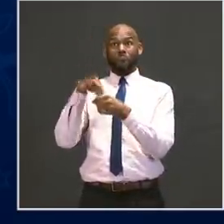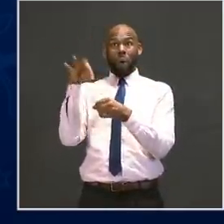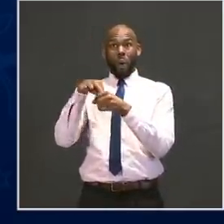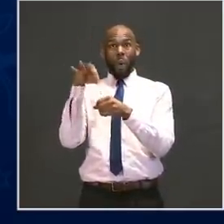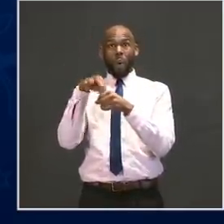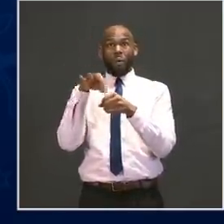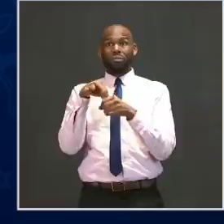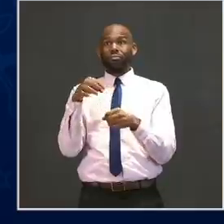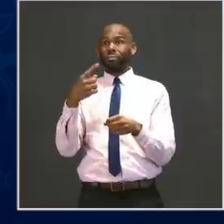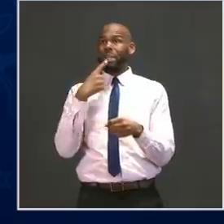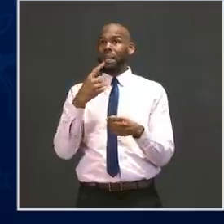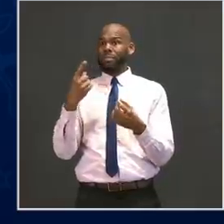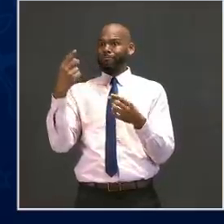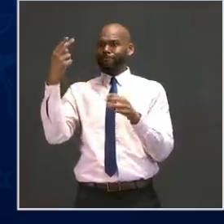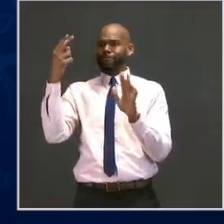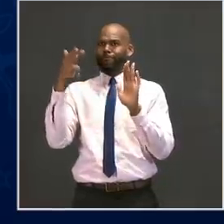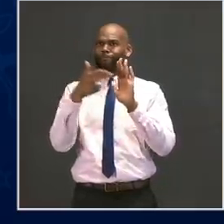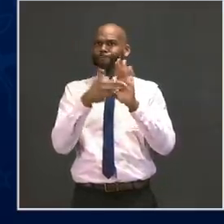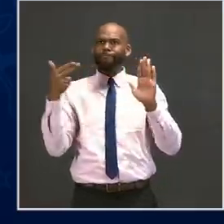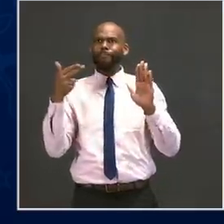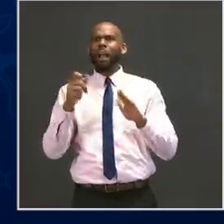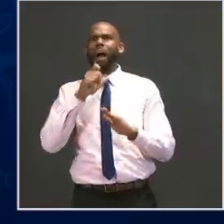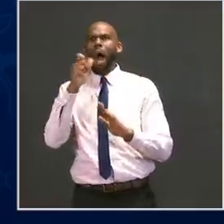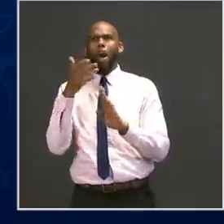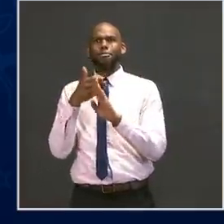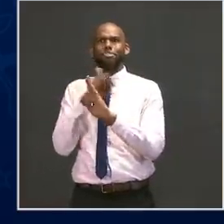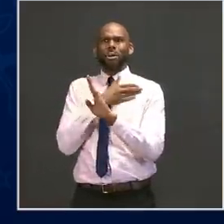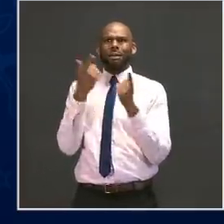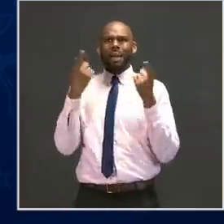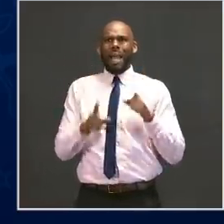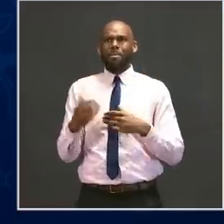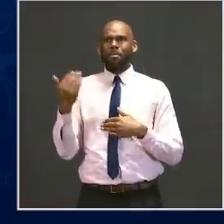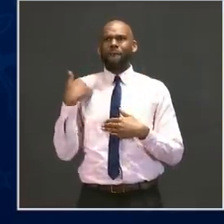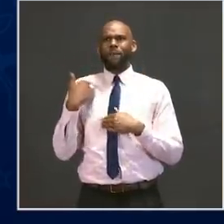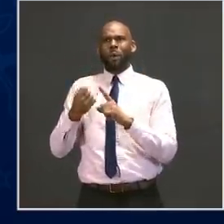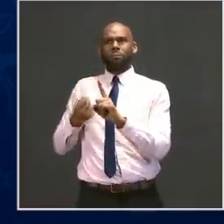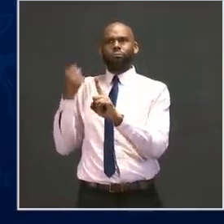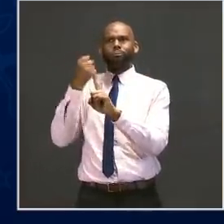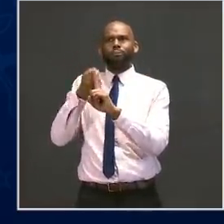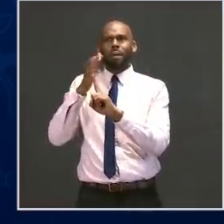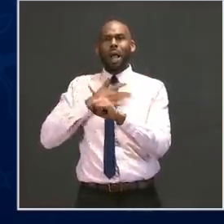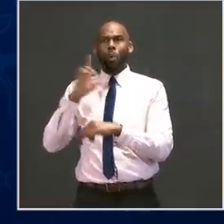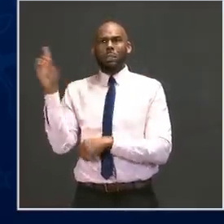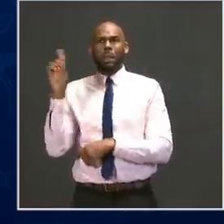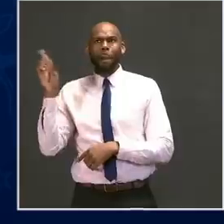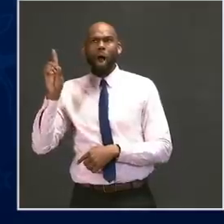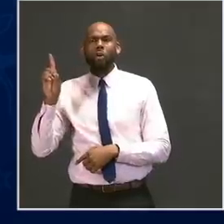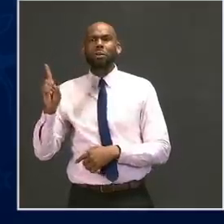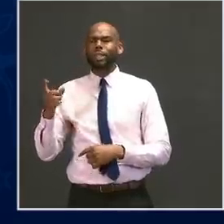"an unprecedented assault" on our democracy; when he has expressed concerns many times repeatedly,